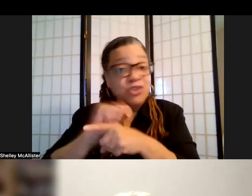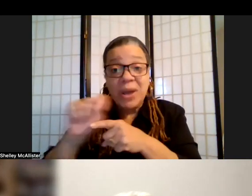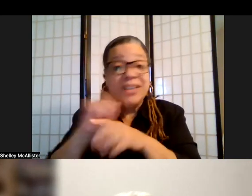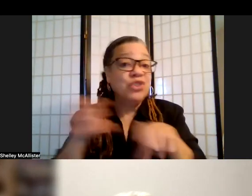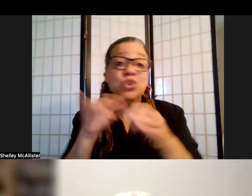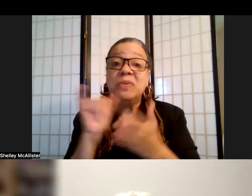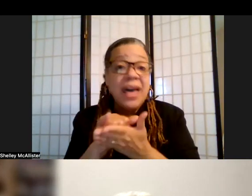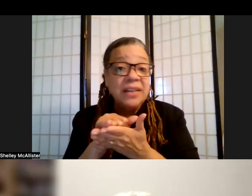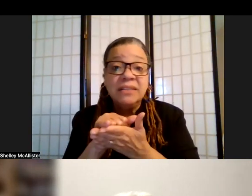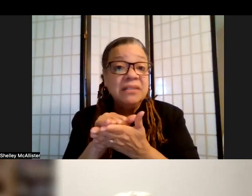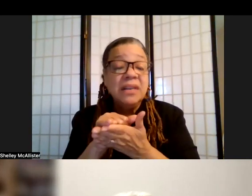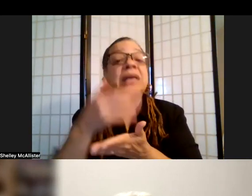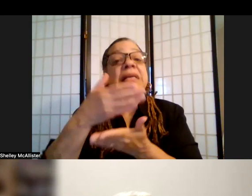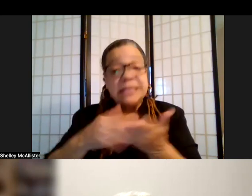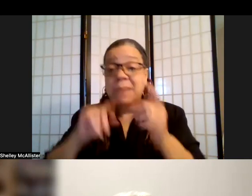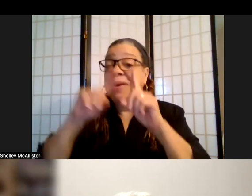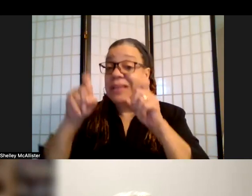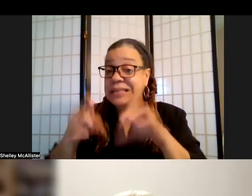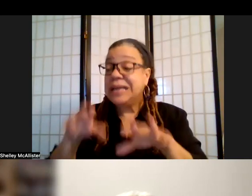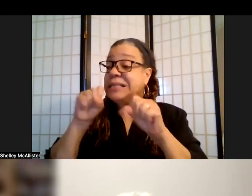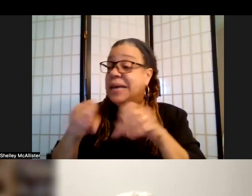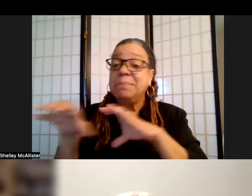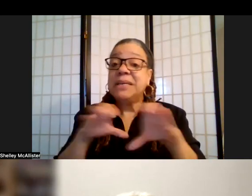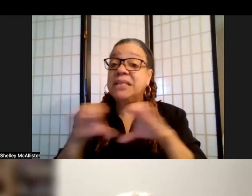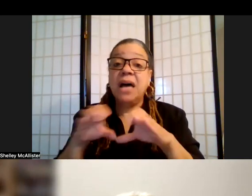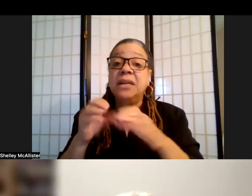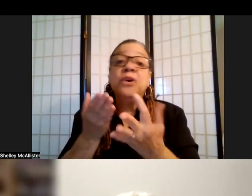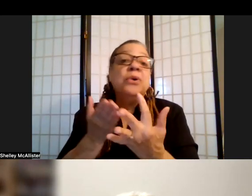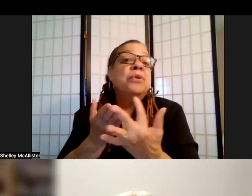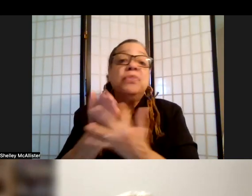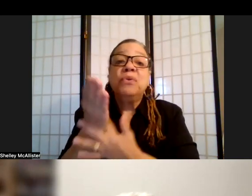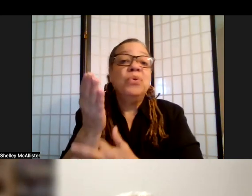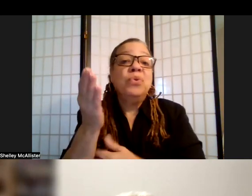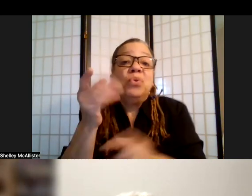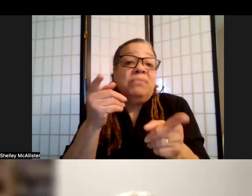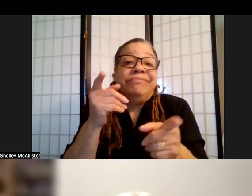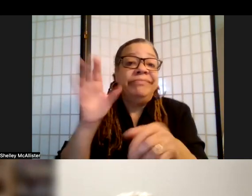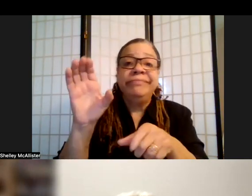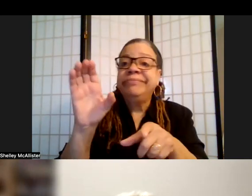seeing that some of the tests can be done, uh, through remote, uh, mechanisms.